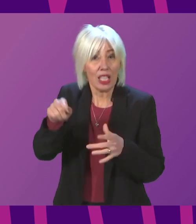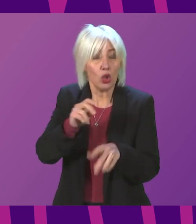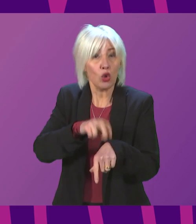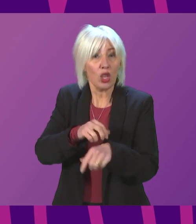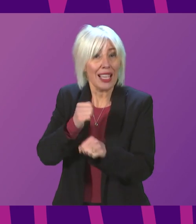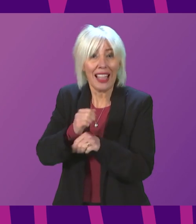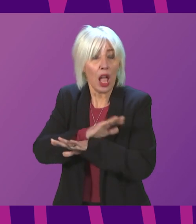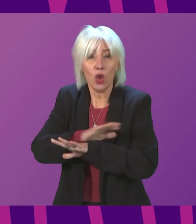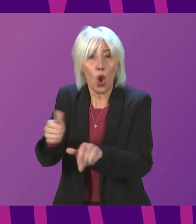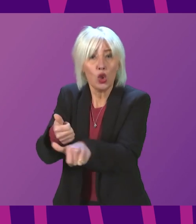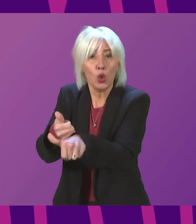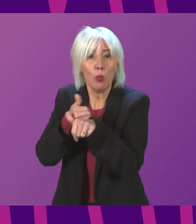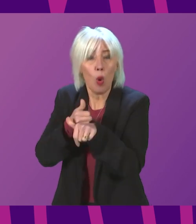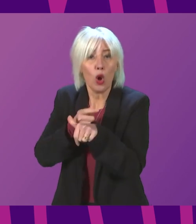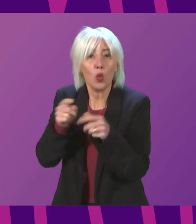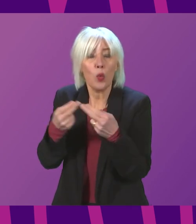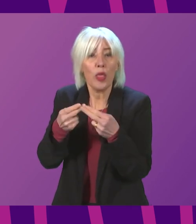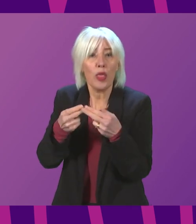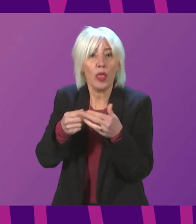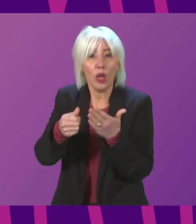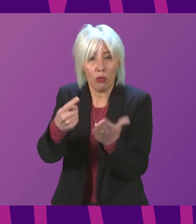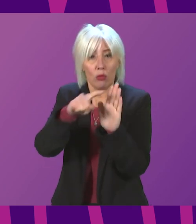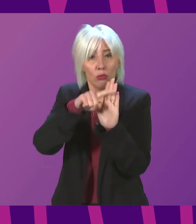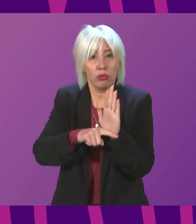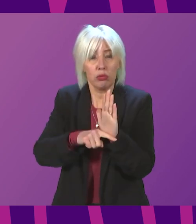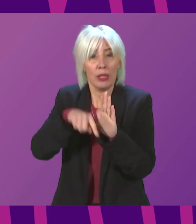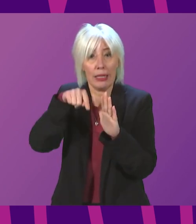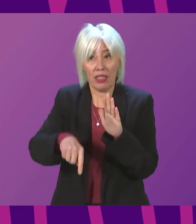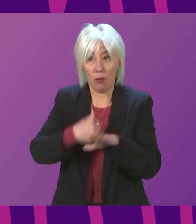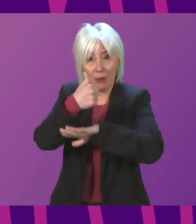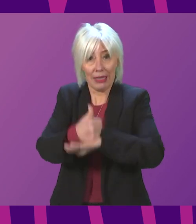that are in place; that is legitimate, so I answered the question on that basis. If